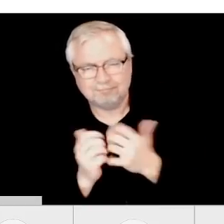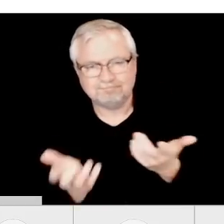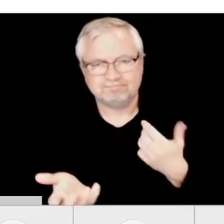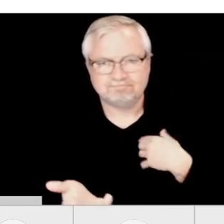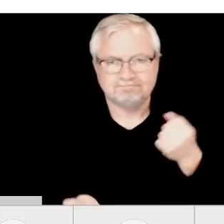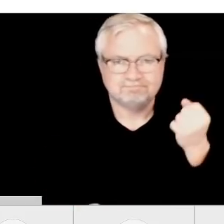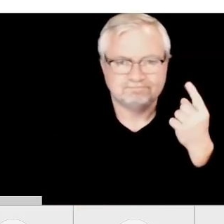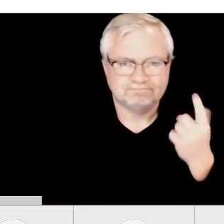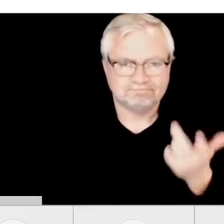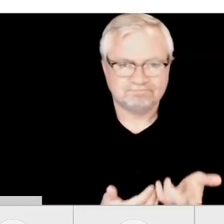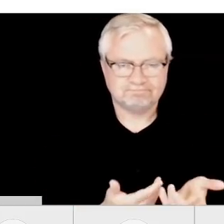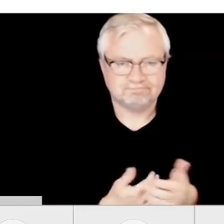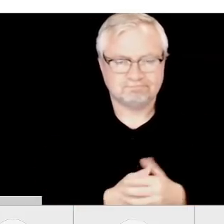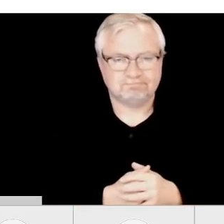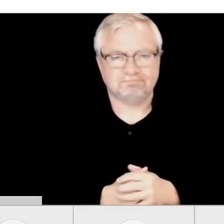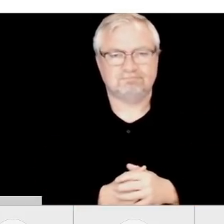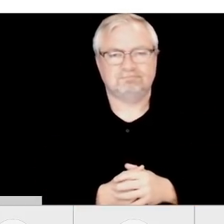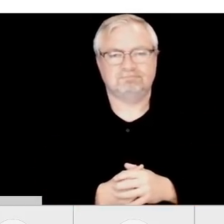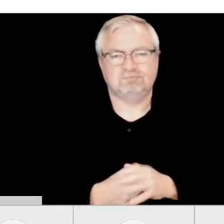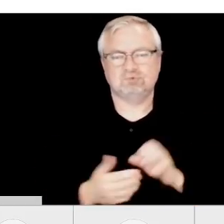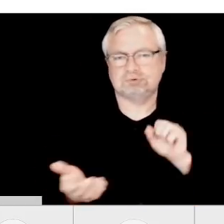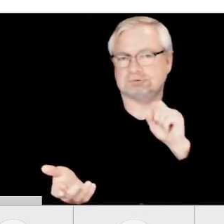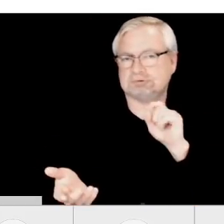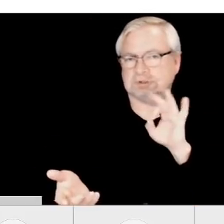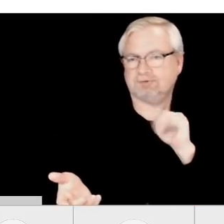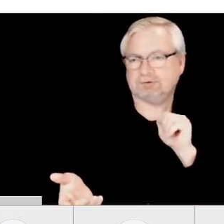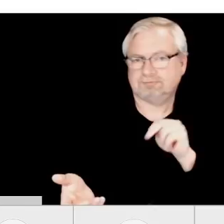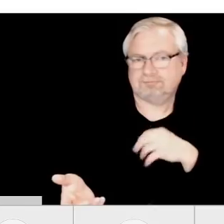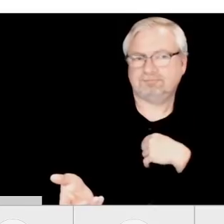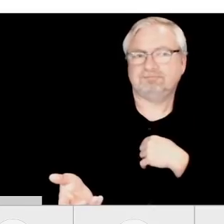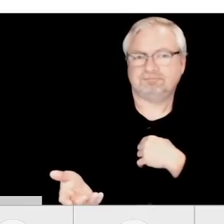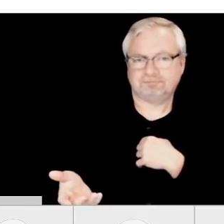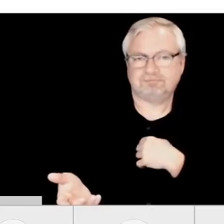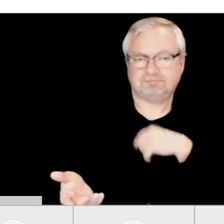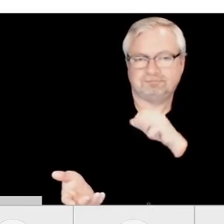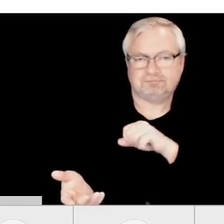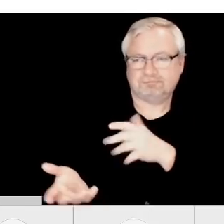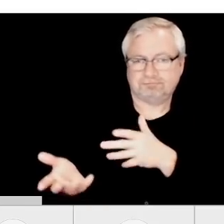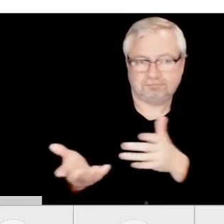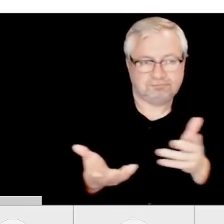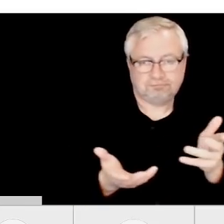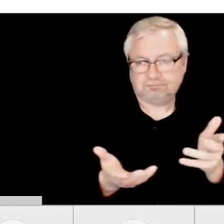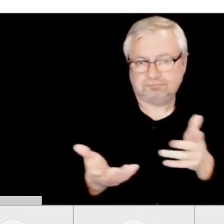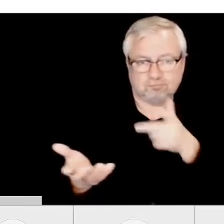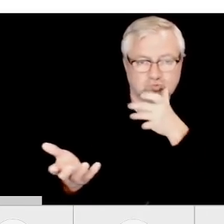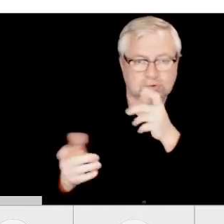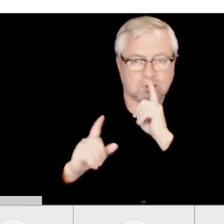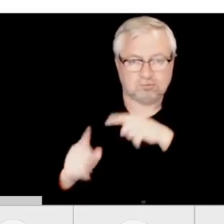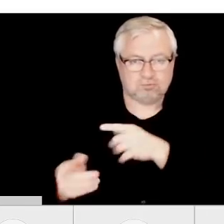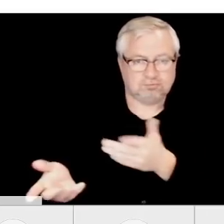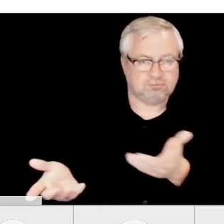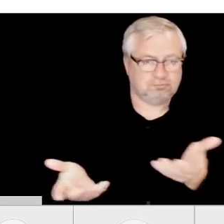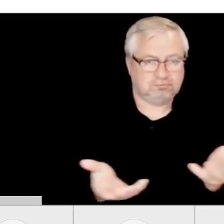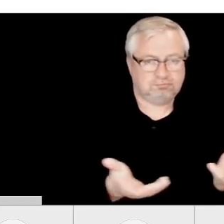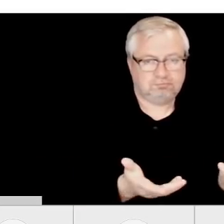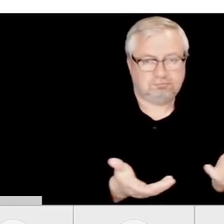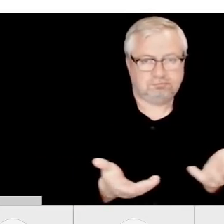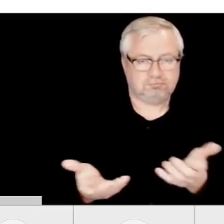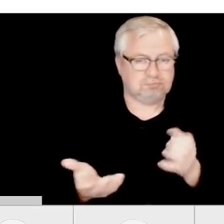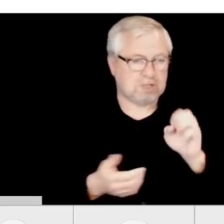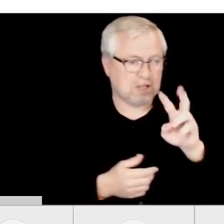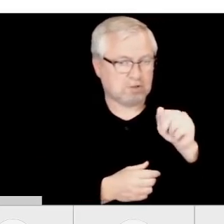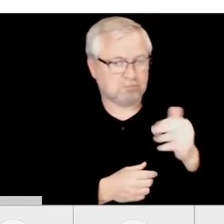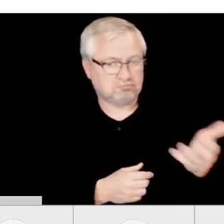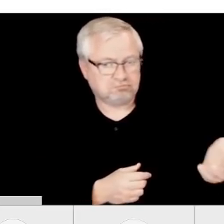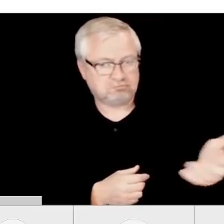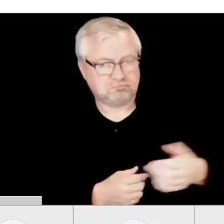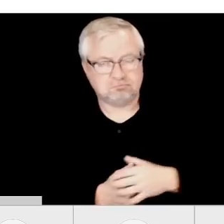Stefan Gildemeister: Jeremy, is the question with regard to a sort of